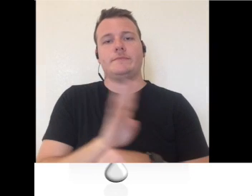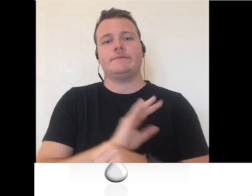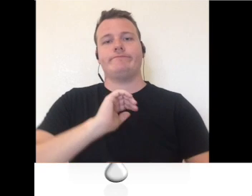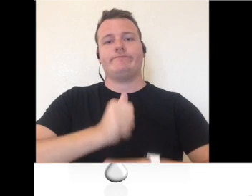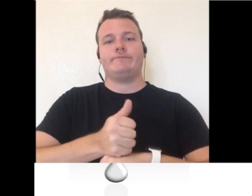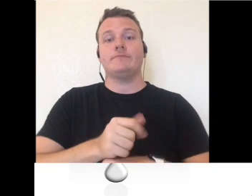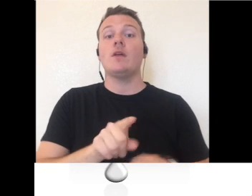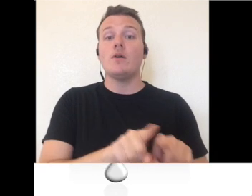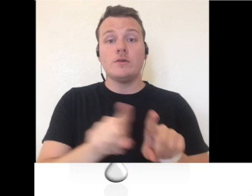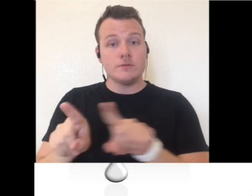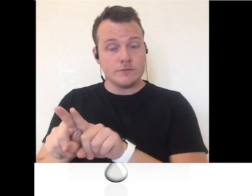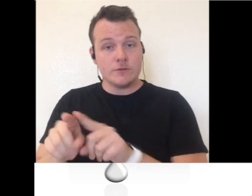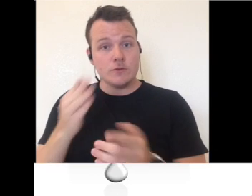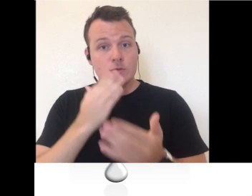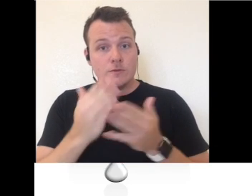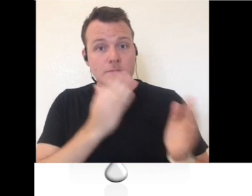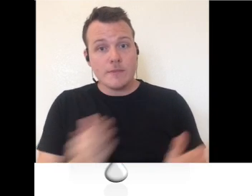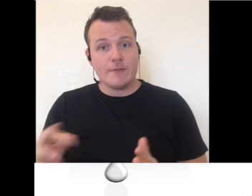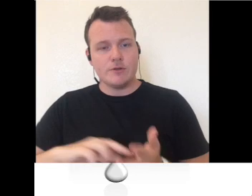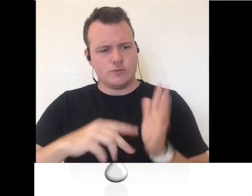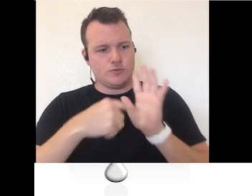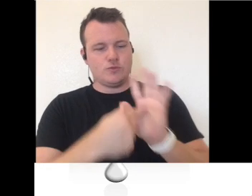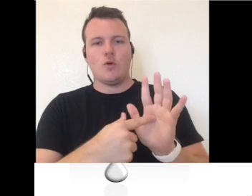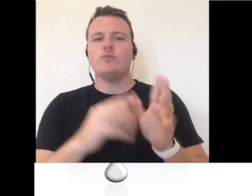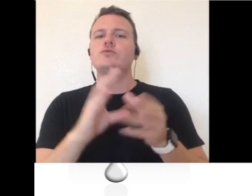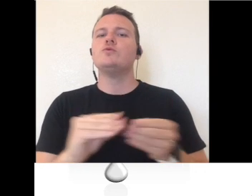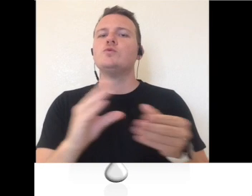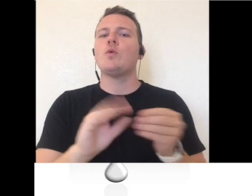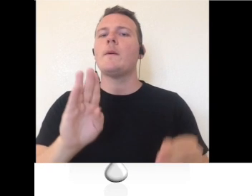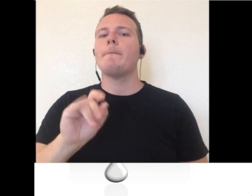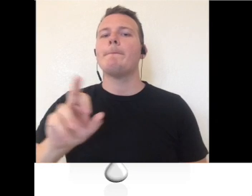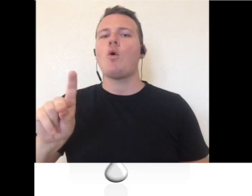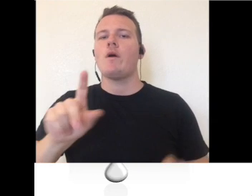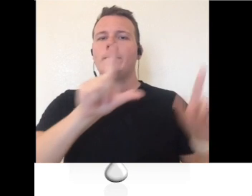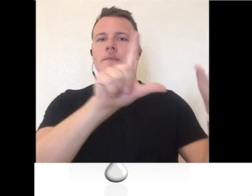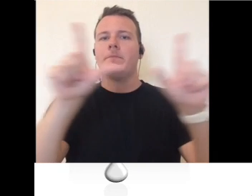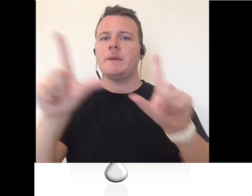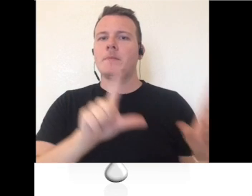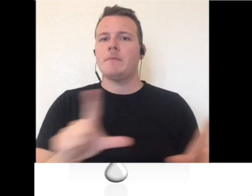reasons to do it, and of course a good plan is a compelling story board. I mean